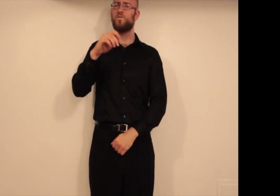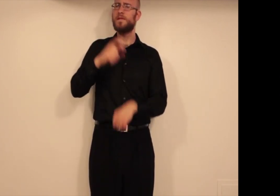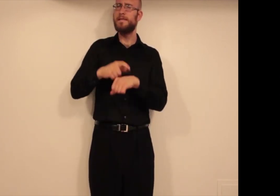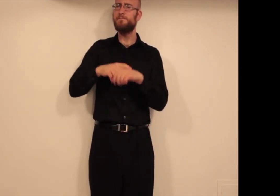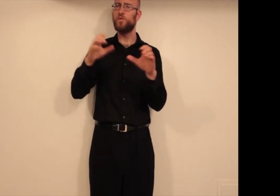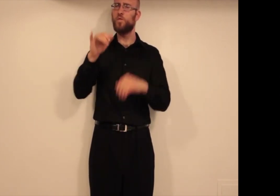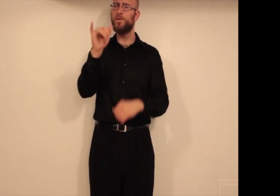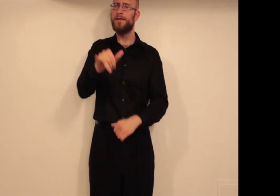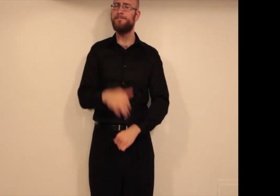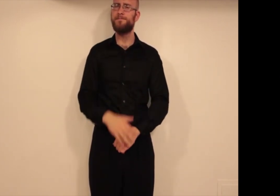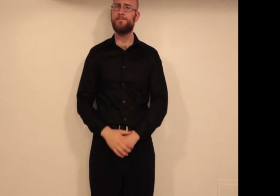But what time did you do that?